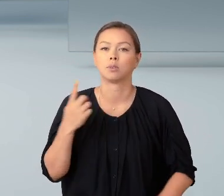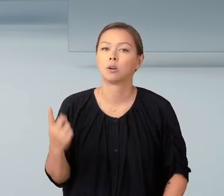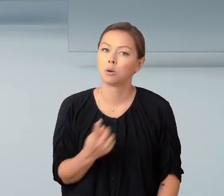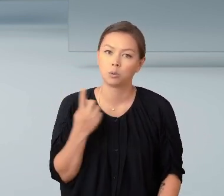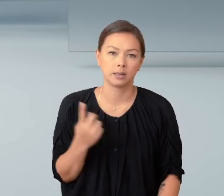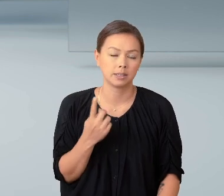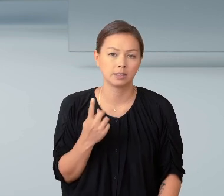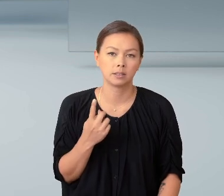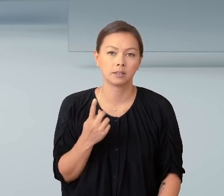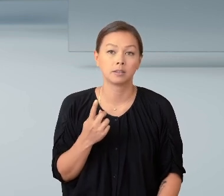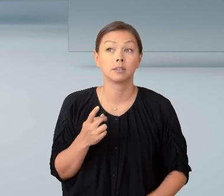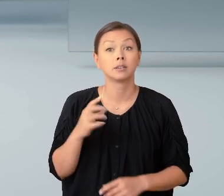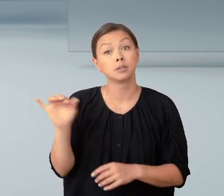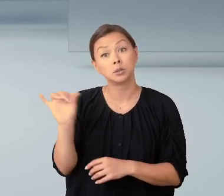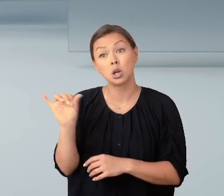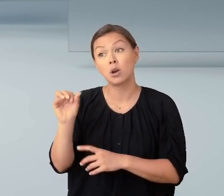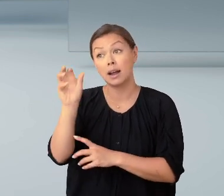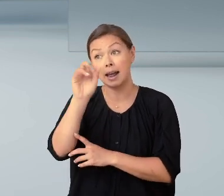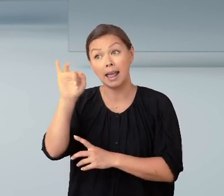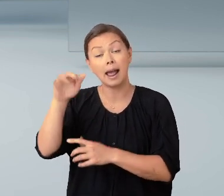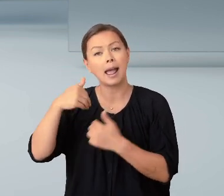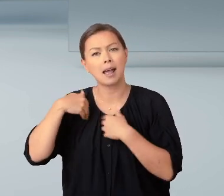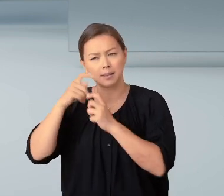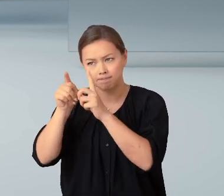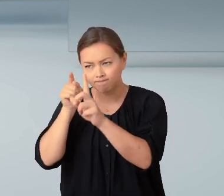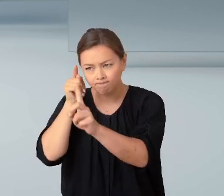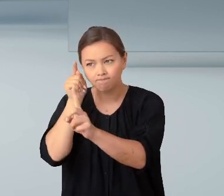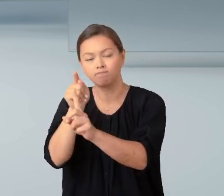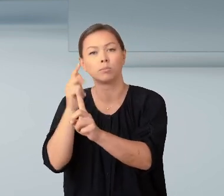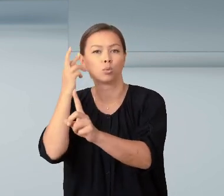purpose-built AI infrastructure to deliver reliability and performance